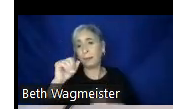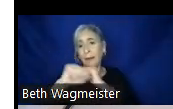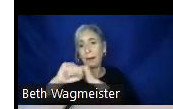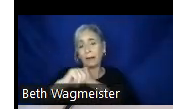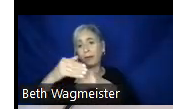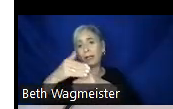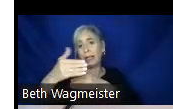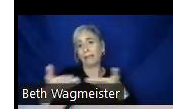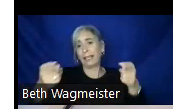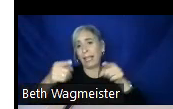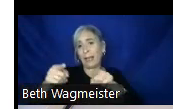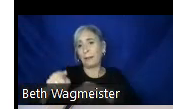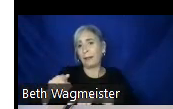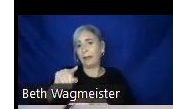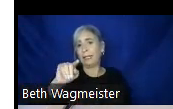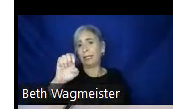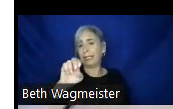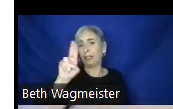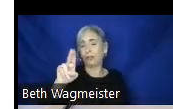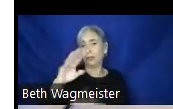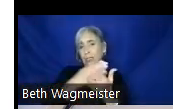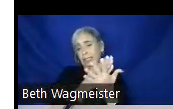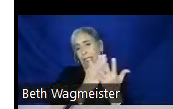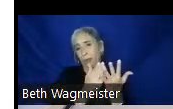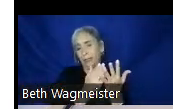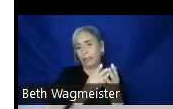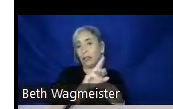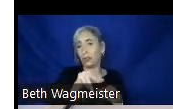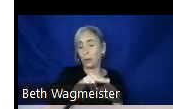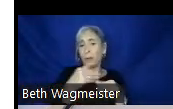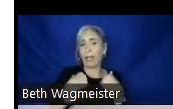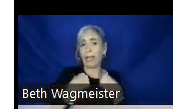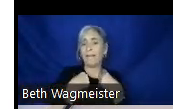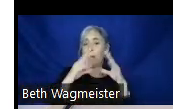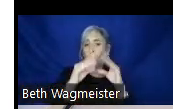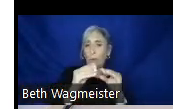happening in the EU series. So as usual, we have a webinar and we have a drop in session